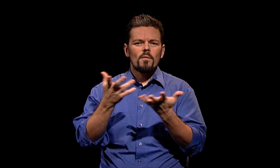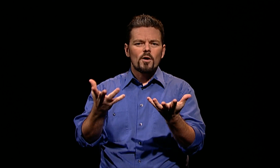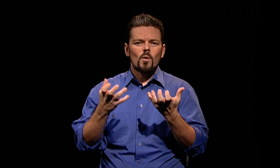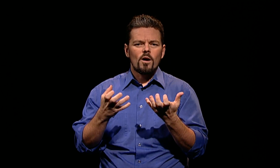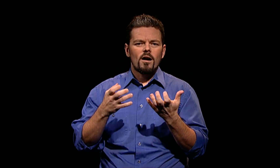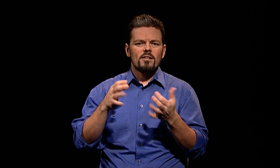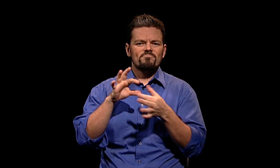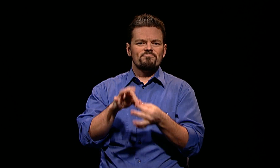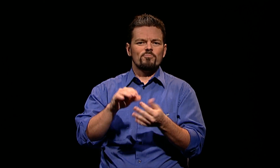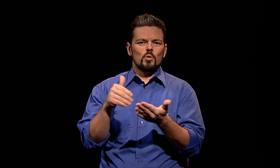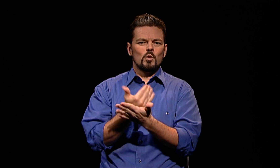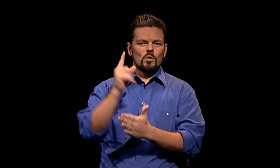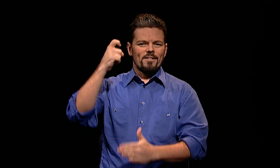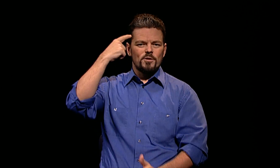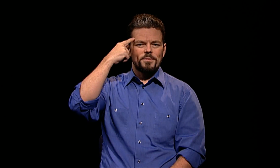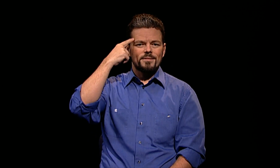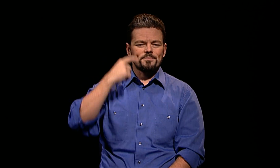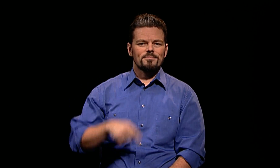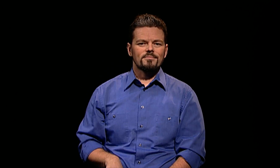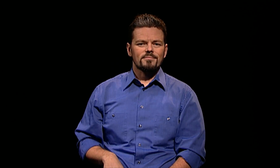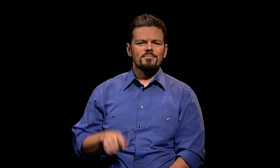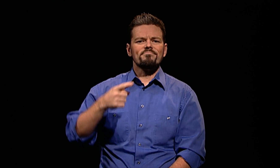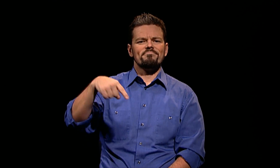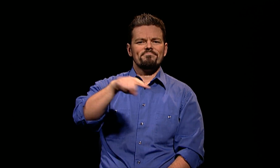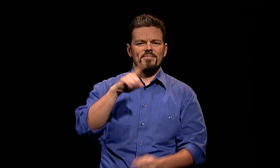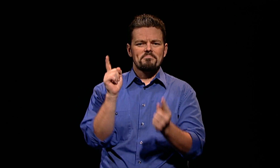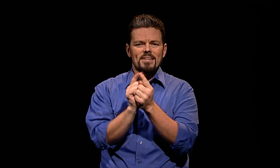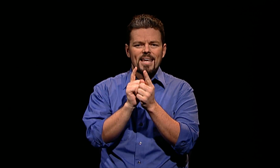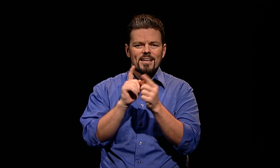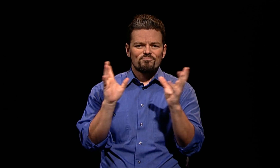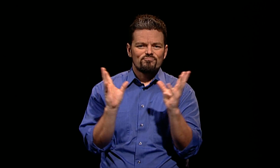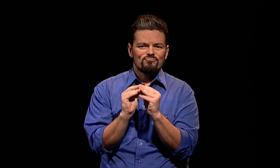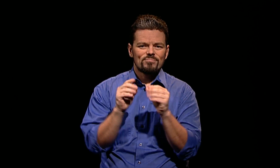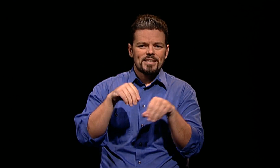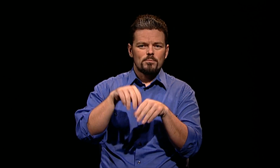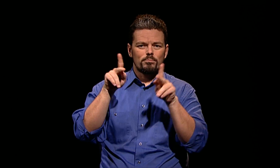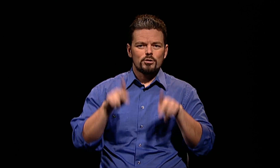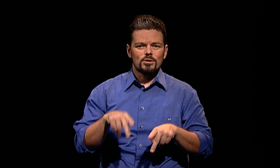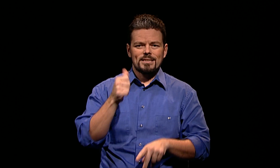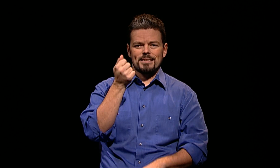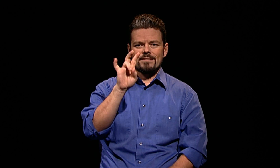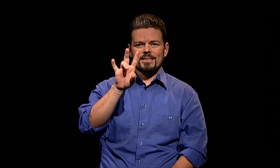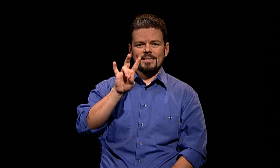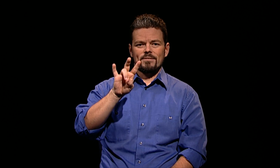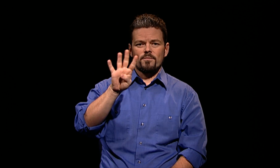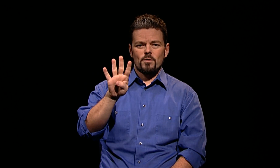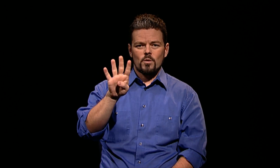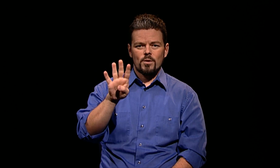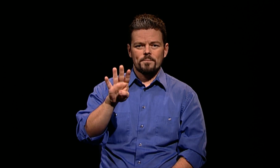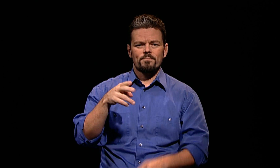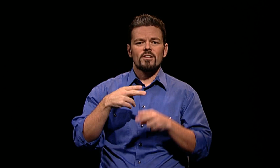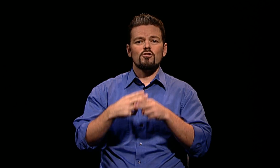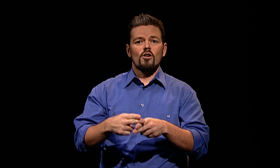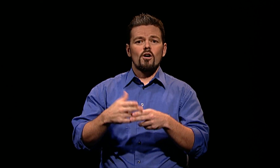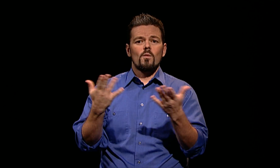THEY HAD TO WRITE DOWN WHAT THEY WANTED IN A NEW GOVERNMENT. THEY MANAGED TO MEET FACE TO FACE IN 1774,